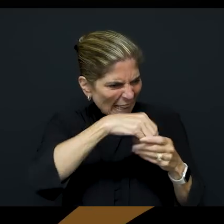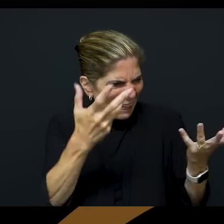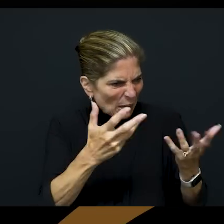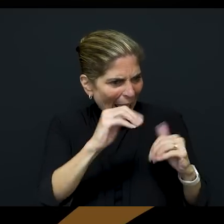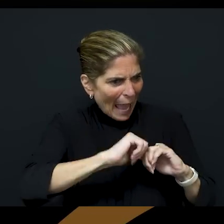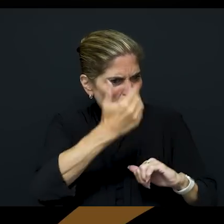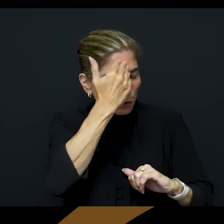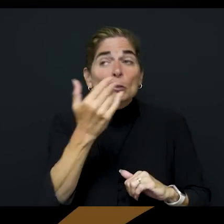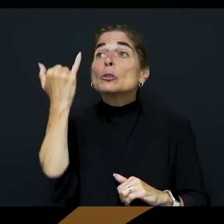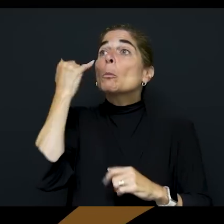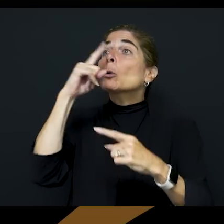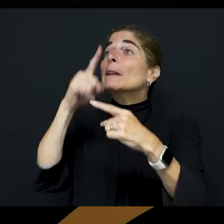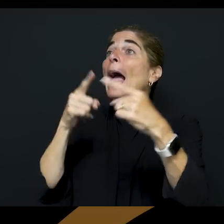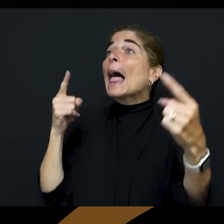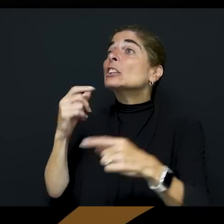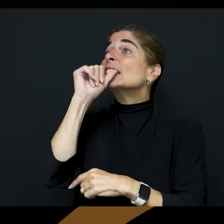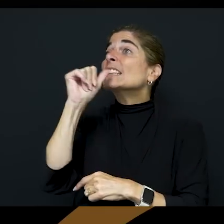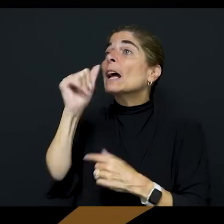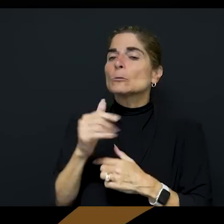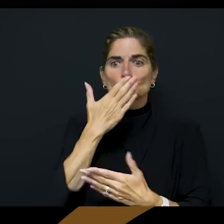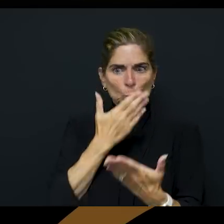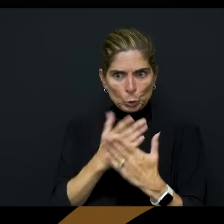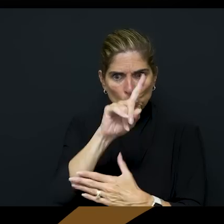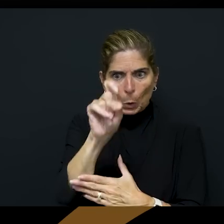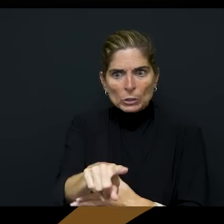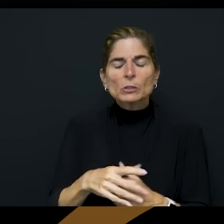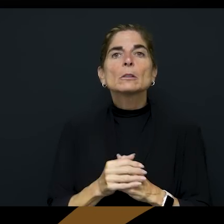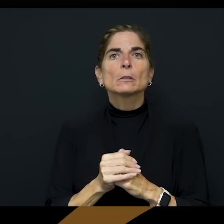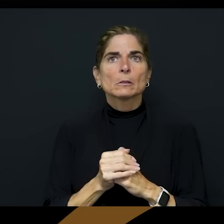How do you know what you’re getting. What if you have a nut allergy. Good question.